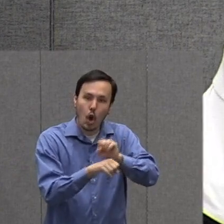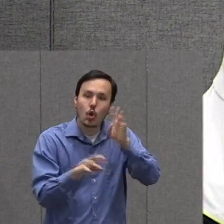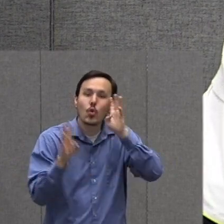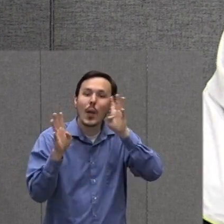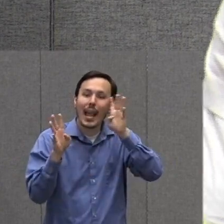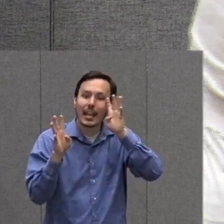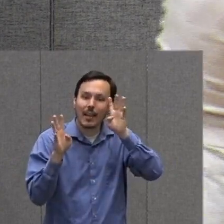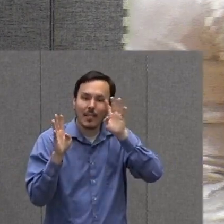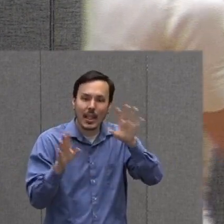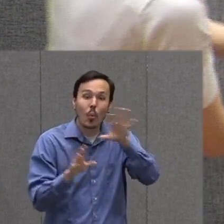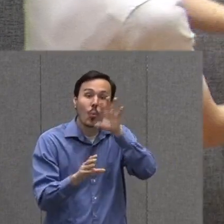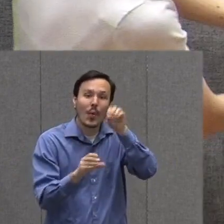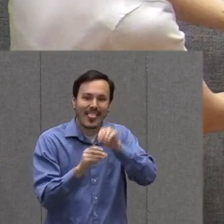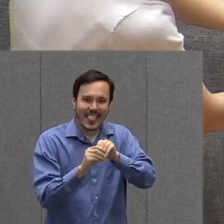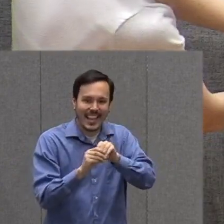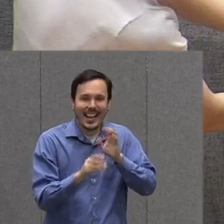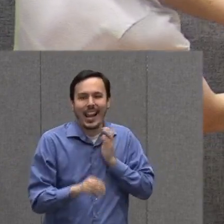Within our homes.